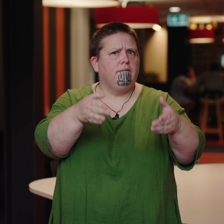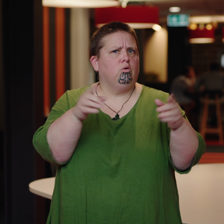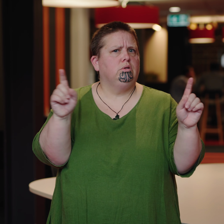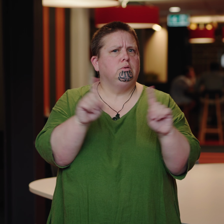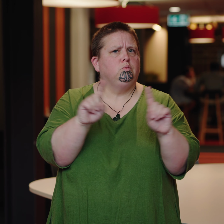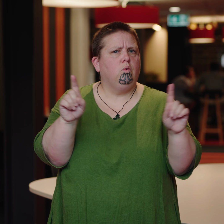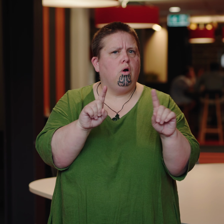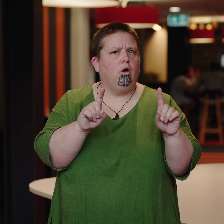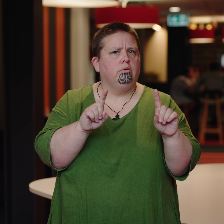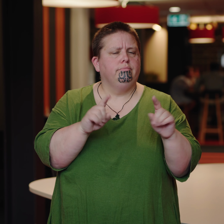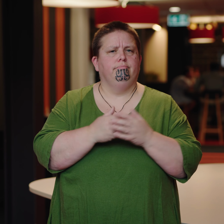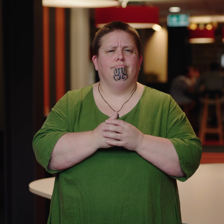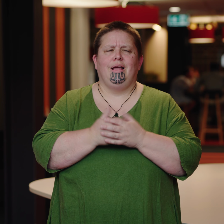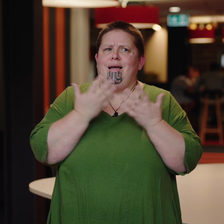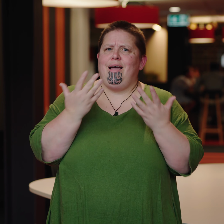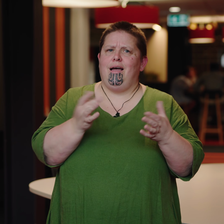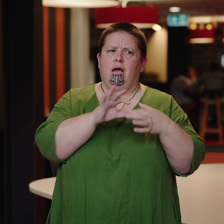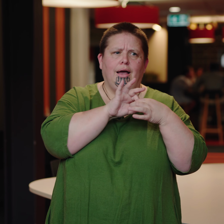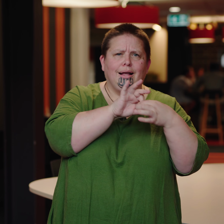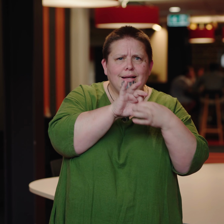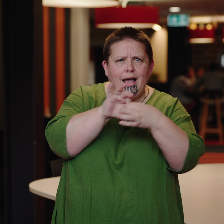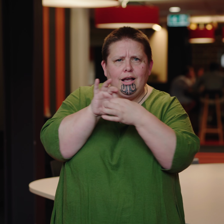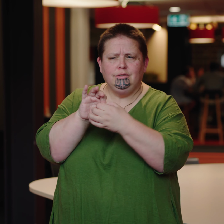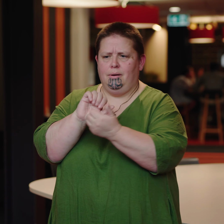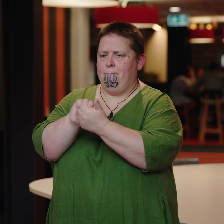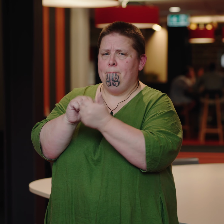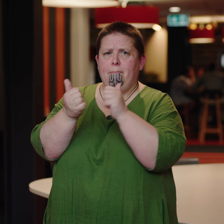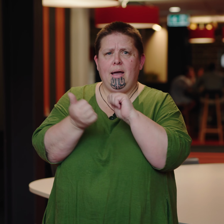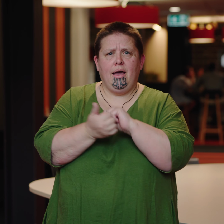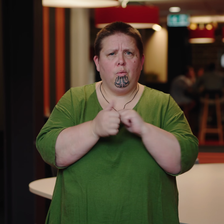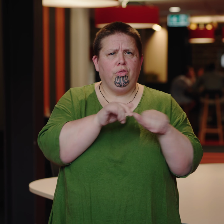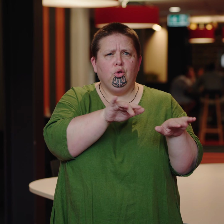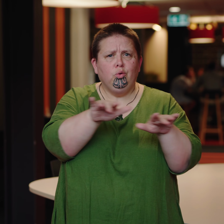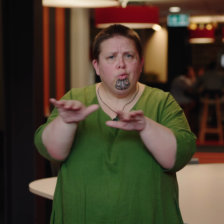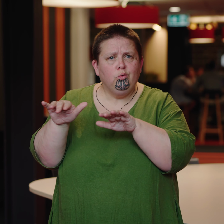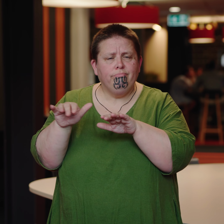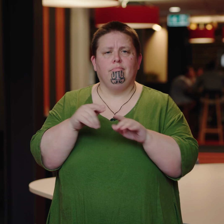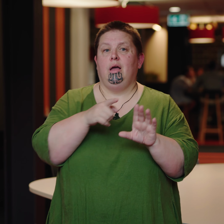In the new year, we'll be focusing on how we engage and partner with young disabled